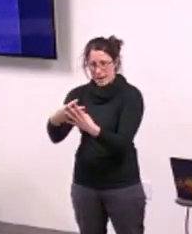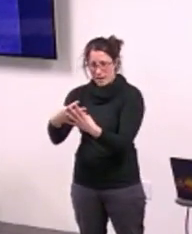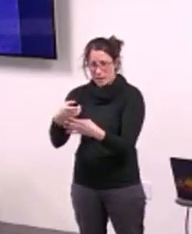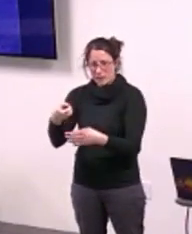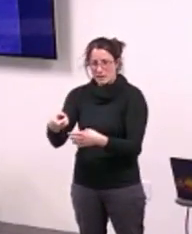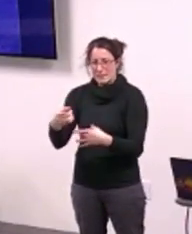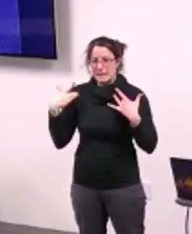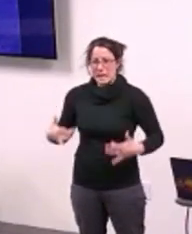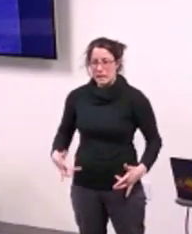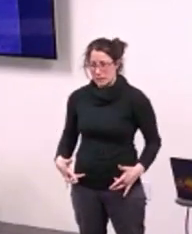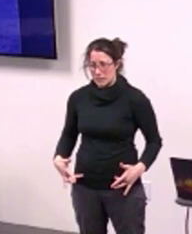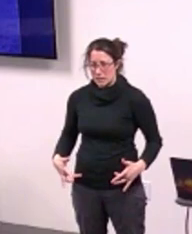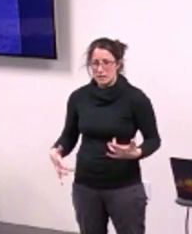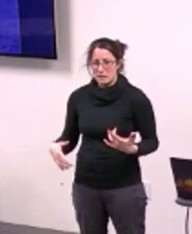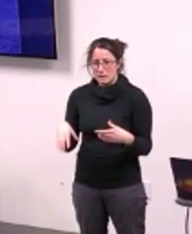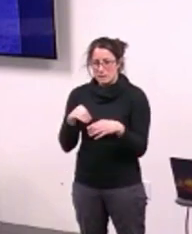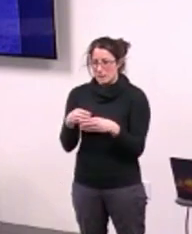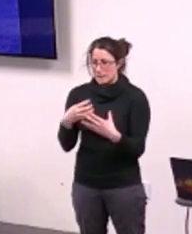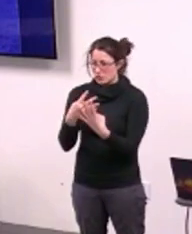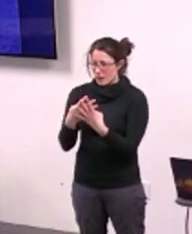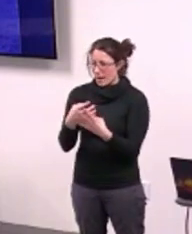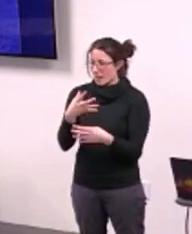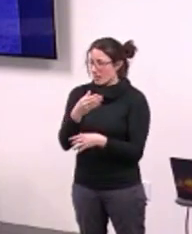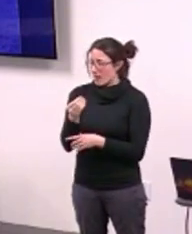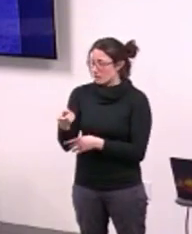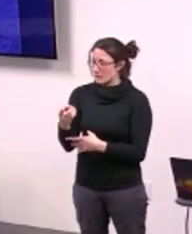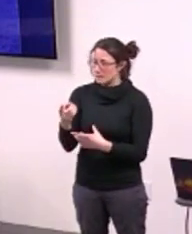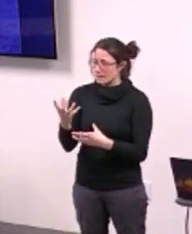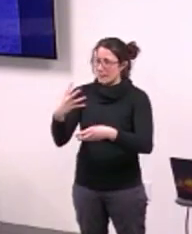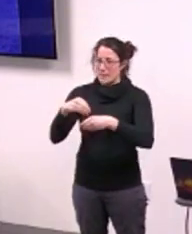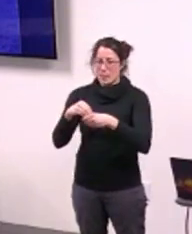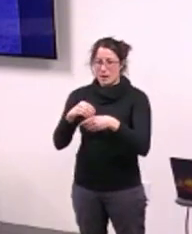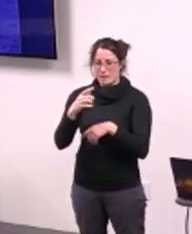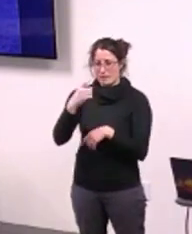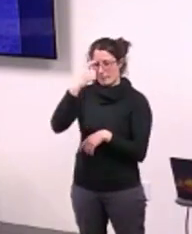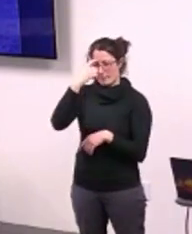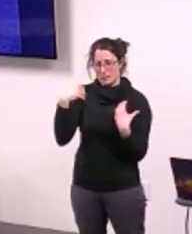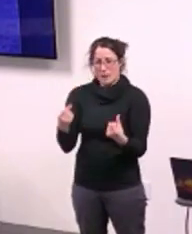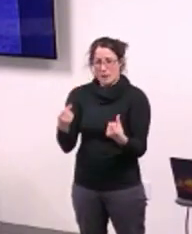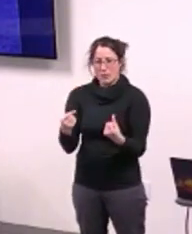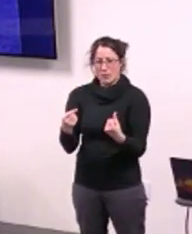And in the midst of a mental health crisis. Obviously of no threat.